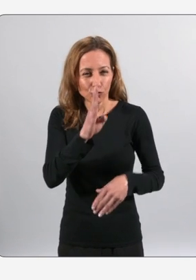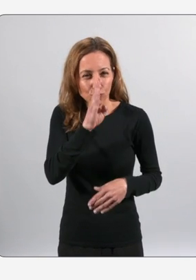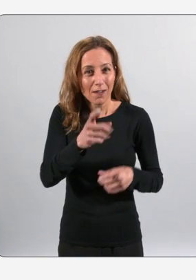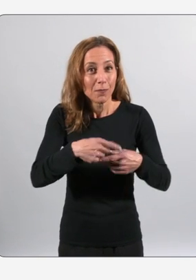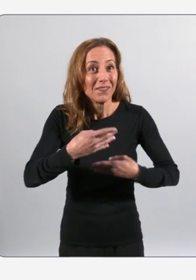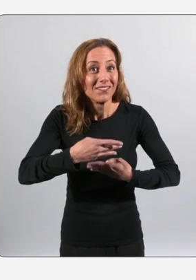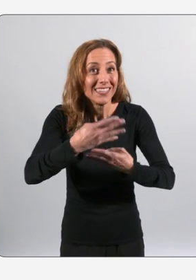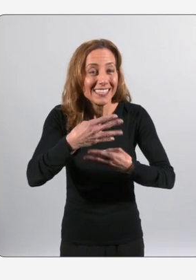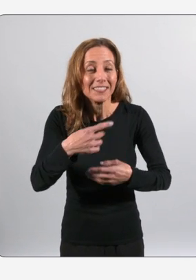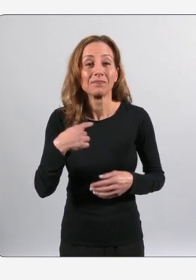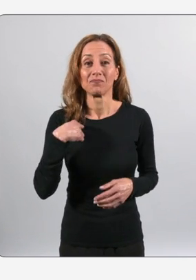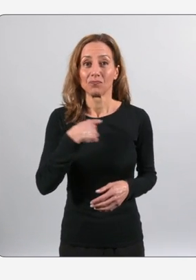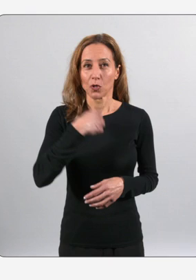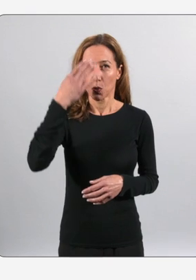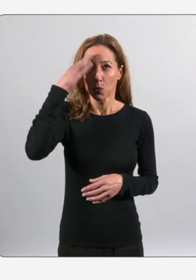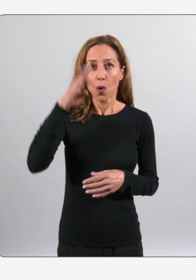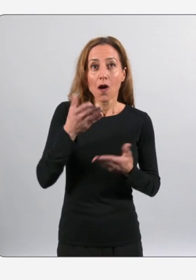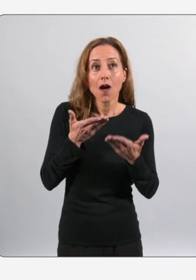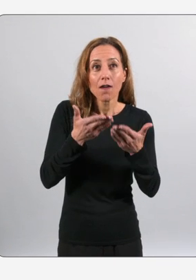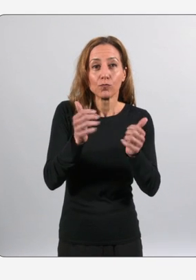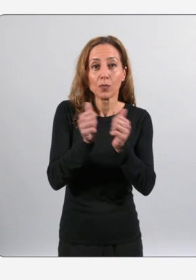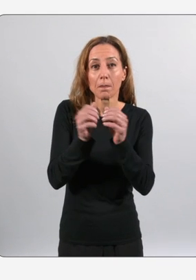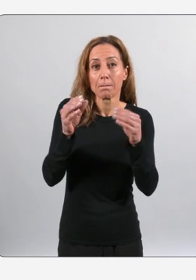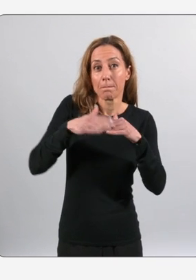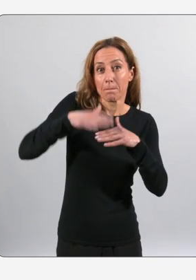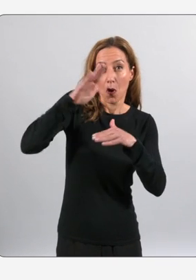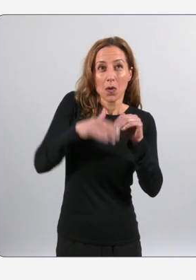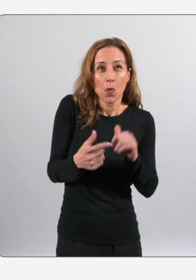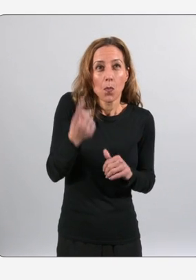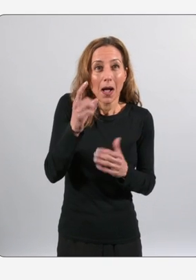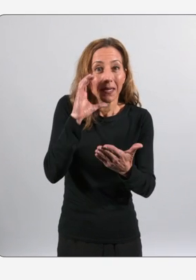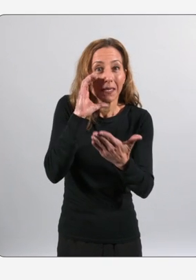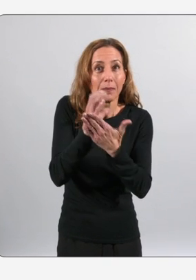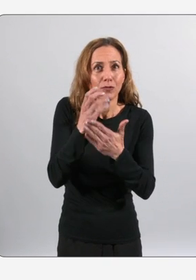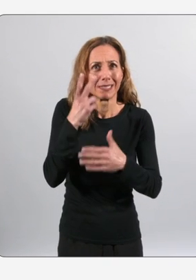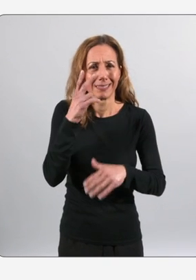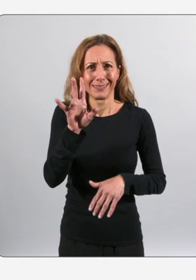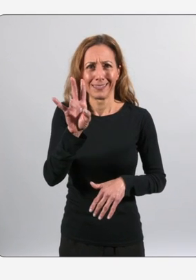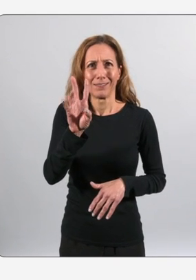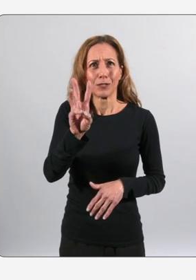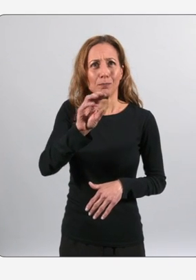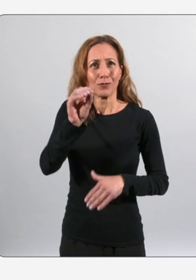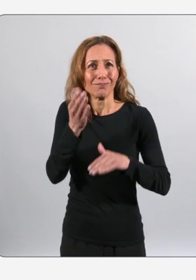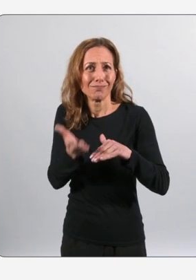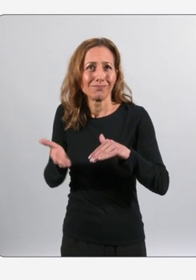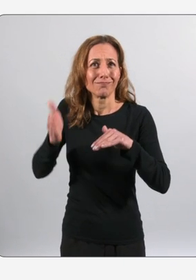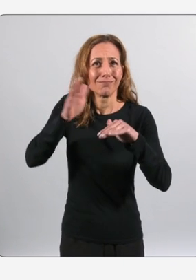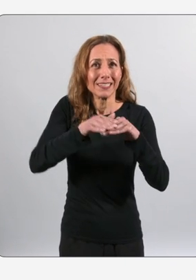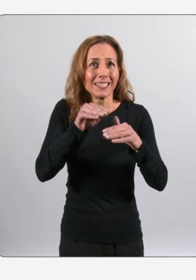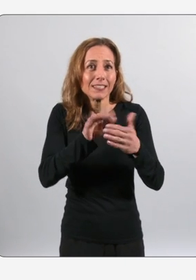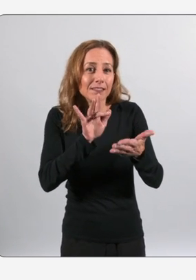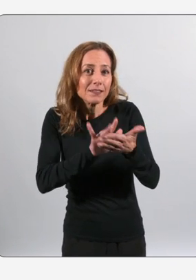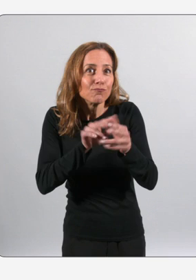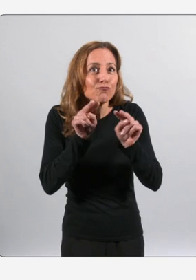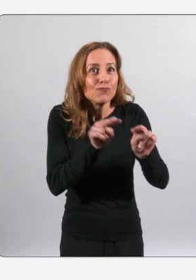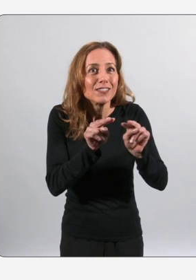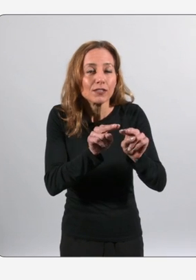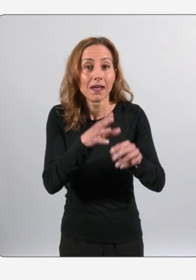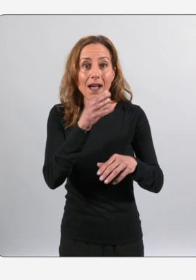We know that offers with more than one image see a 76 percent average increase in impressions, and a 32 percent increase in